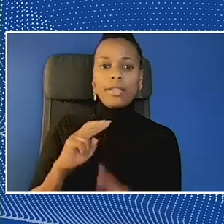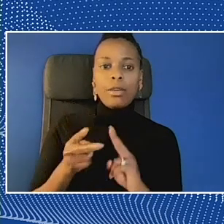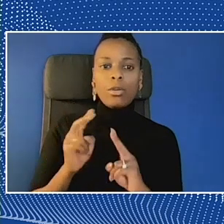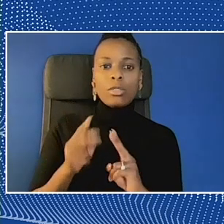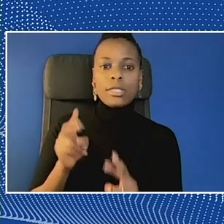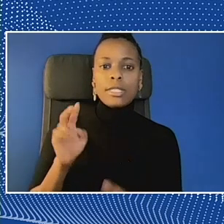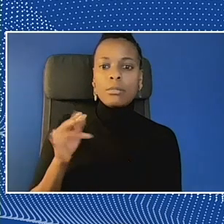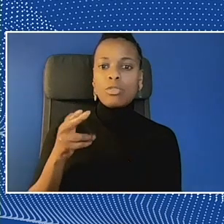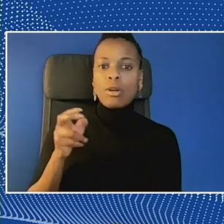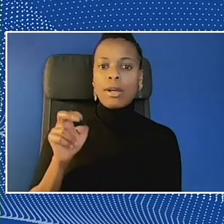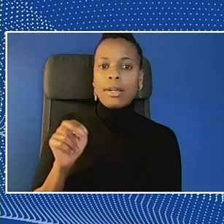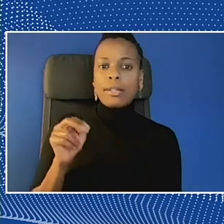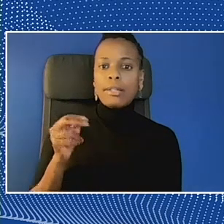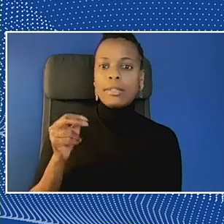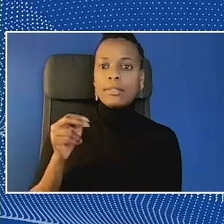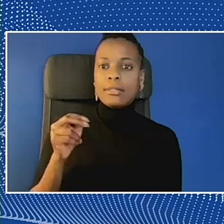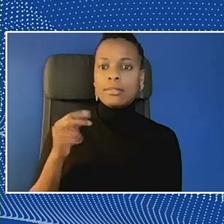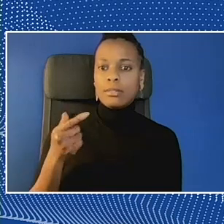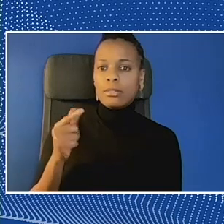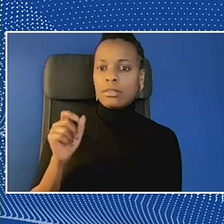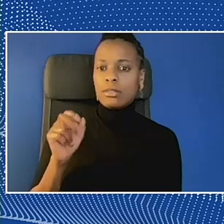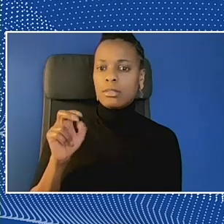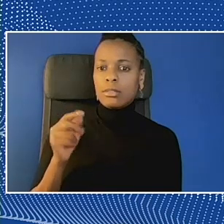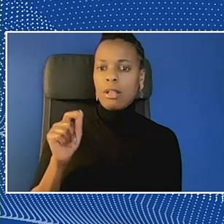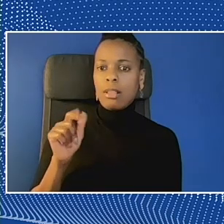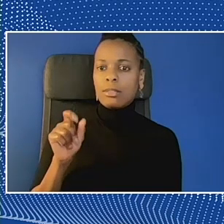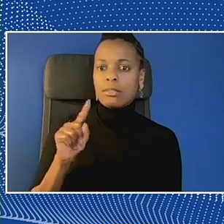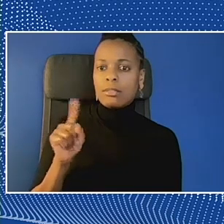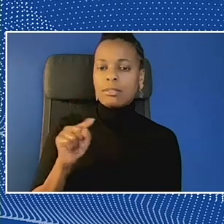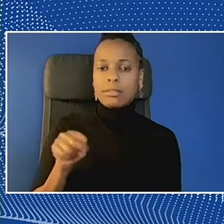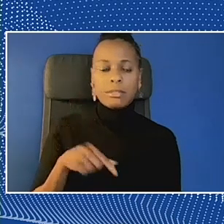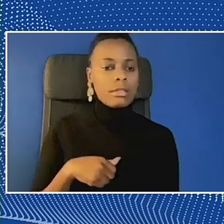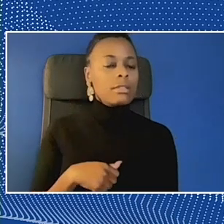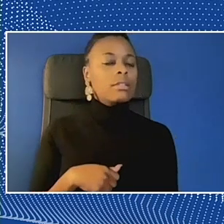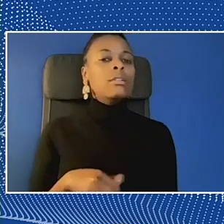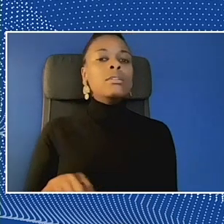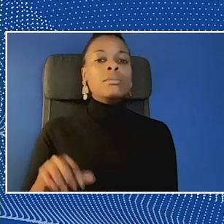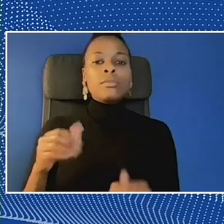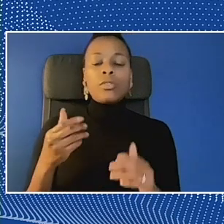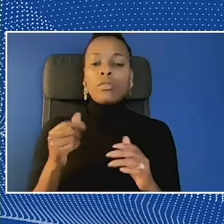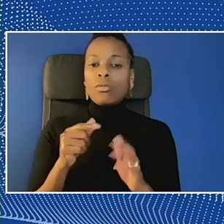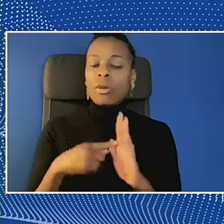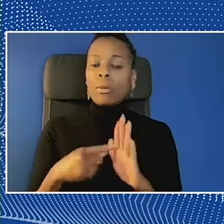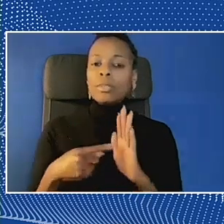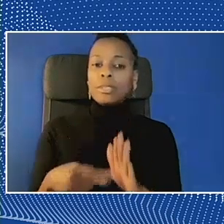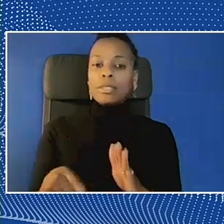I haven't seen her join quite yet. Representing public institutions, both two and four year, we are joined by Dr.